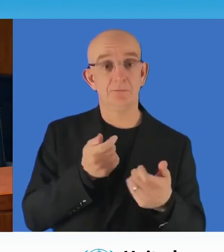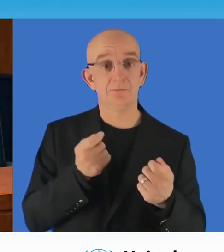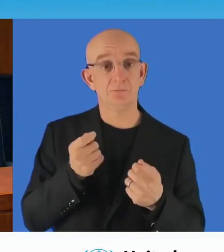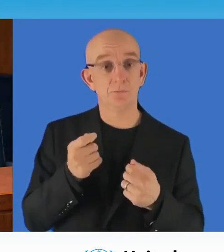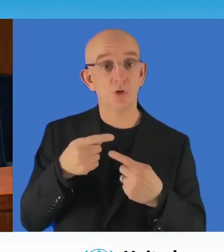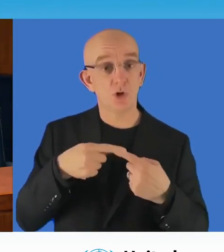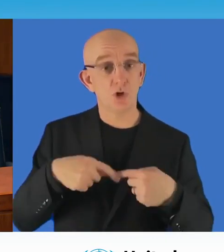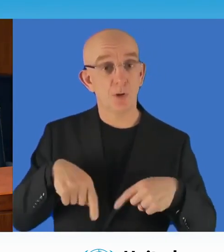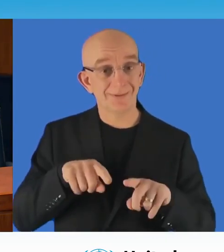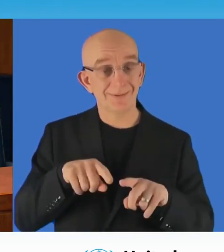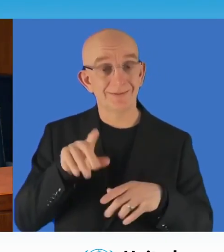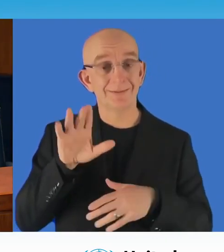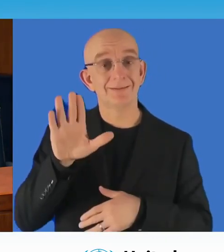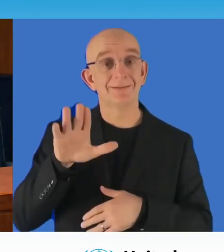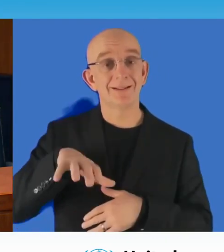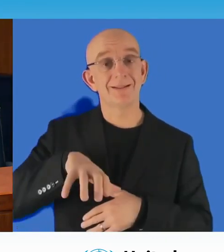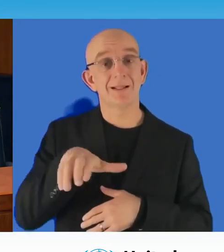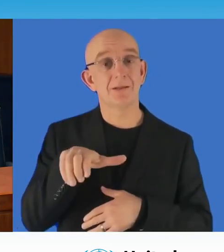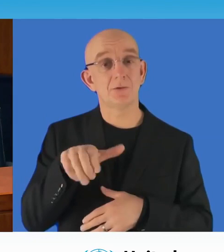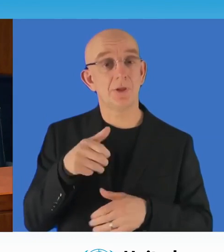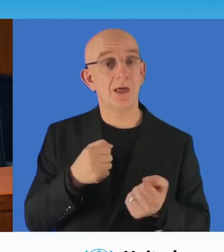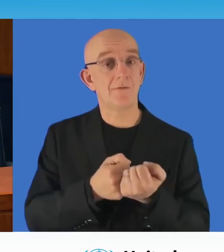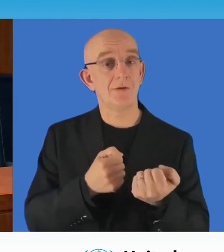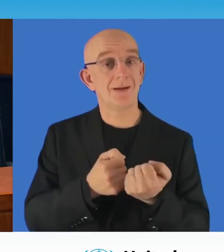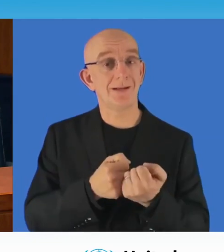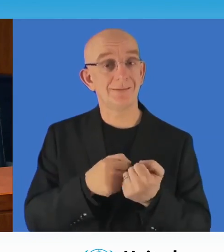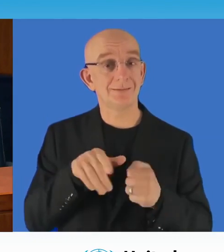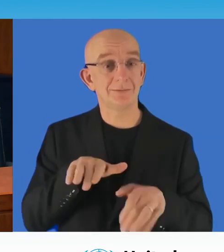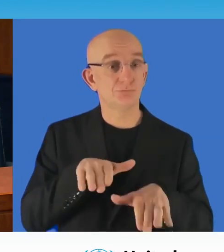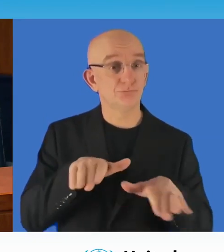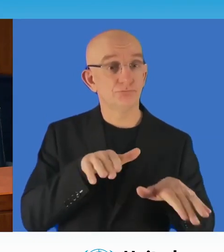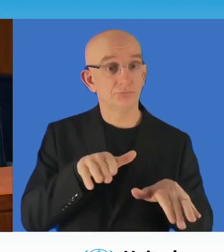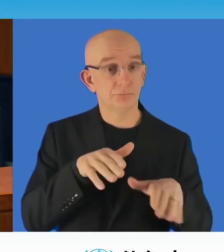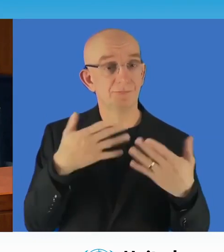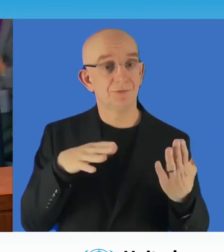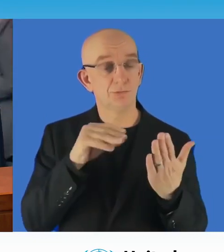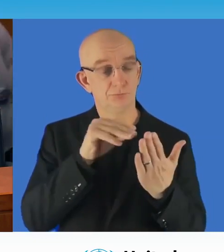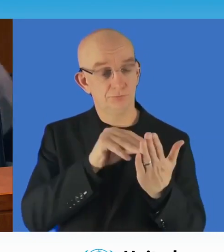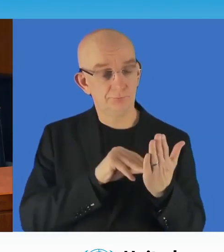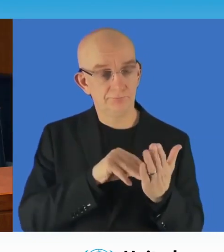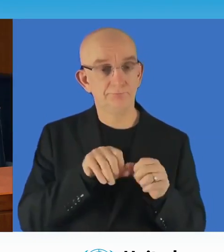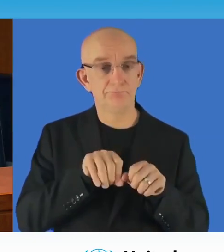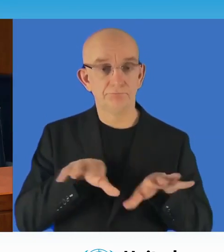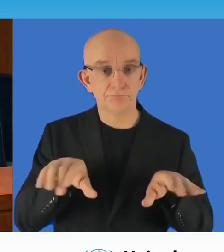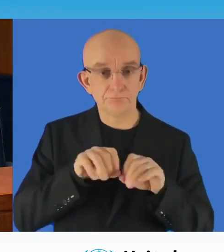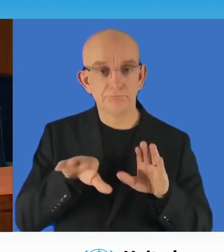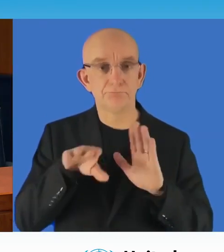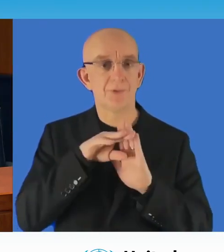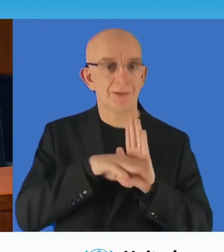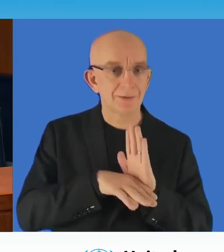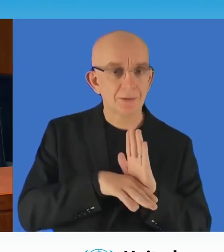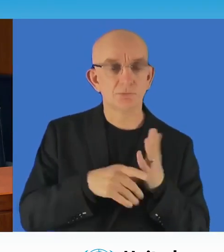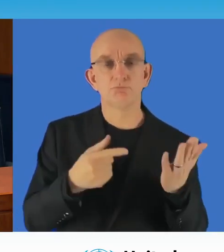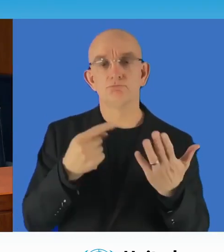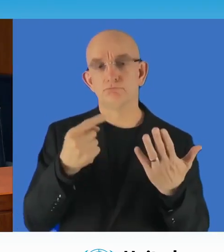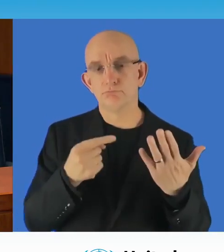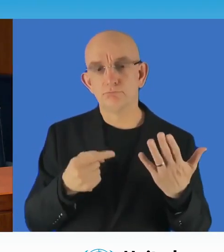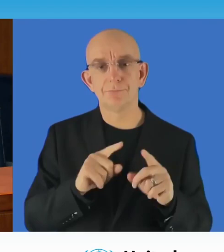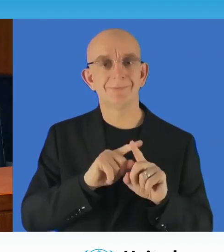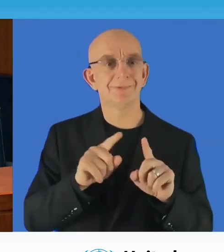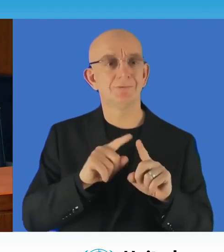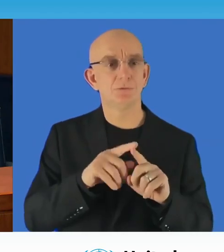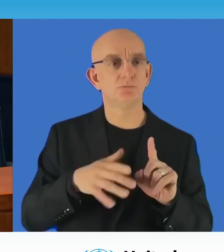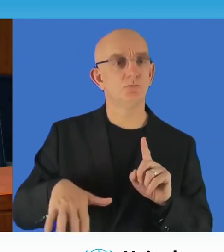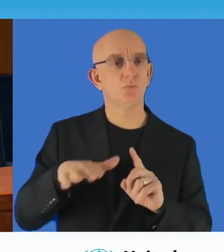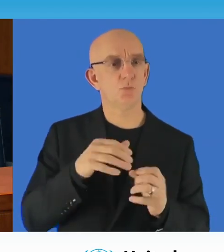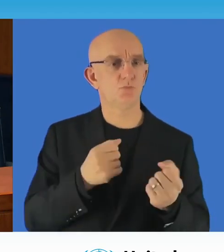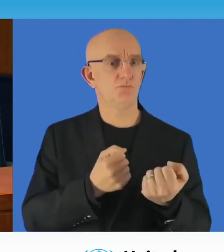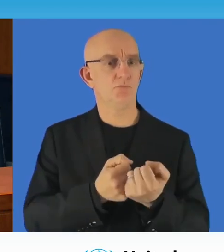legislation and provided necessary support and services for PW for PWD including uh Health Care